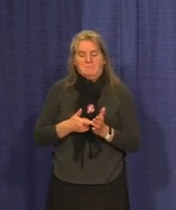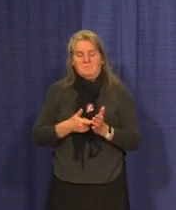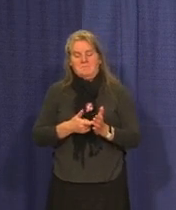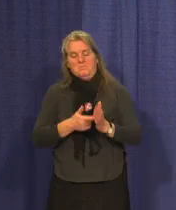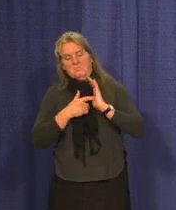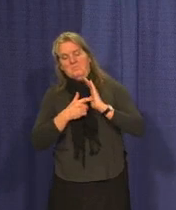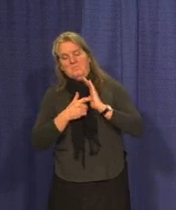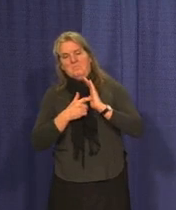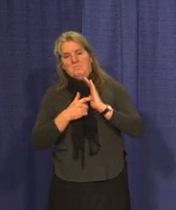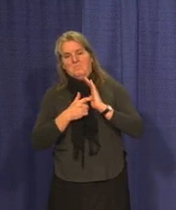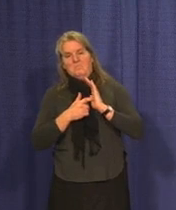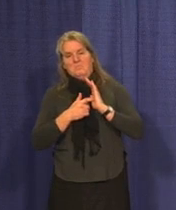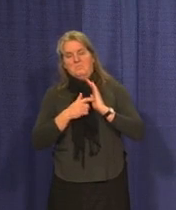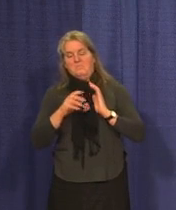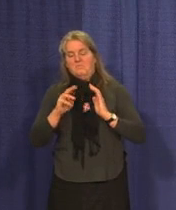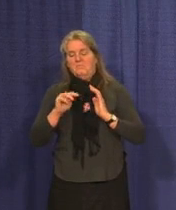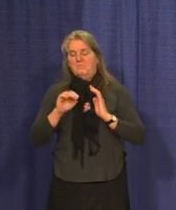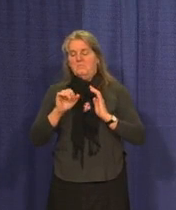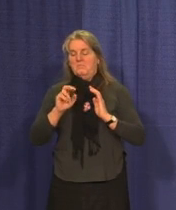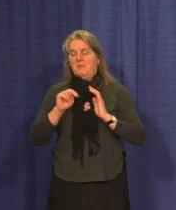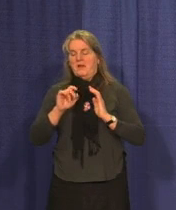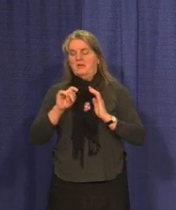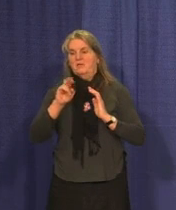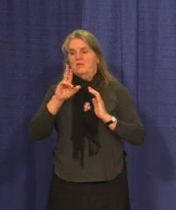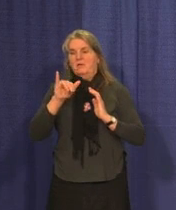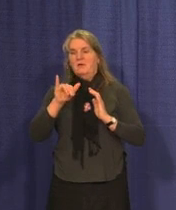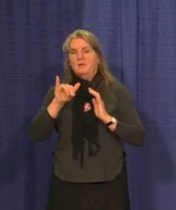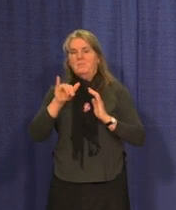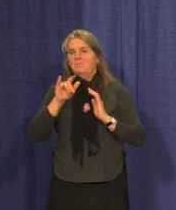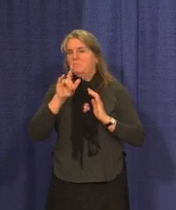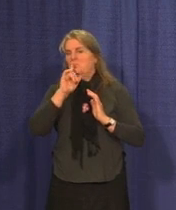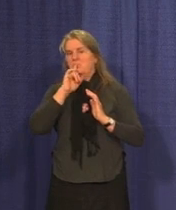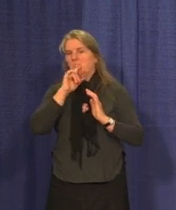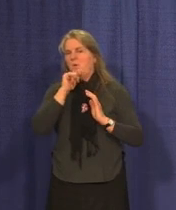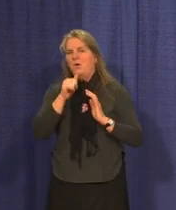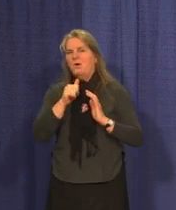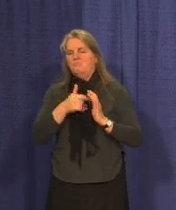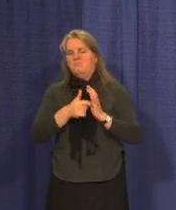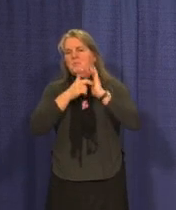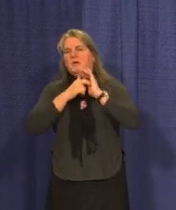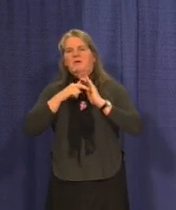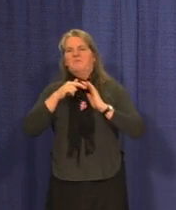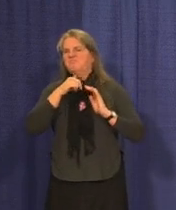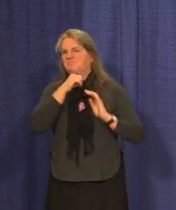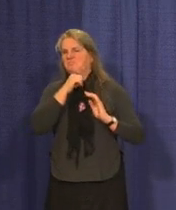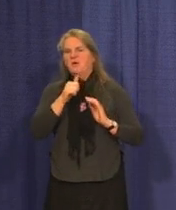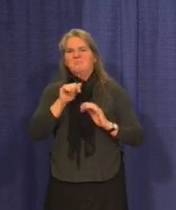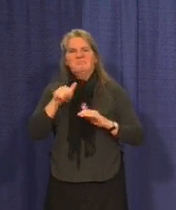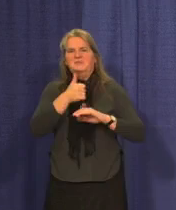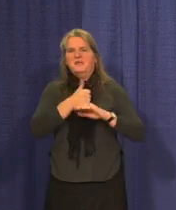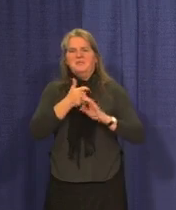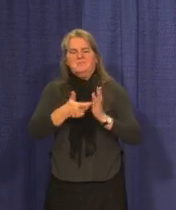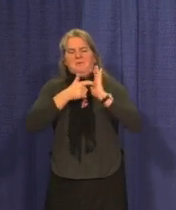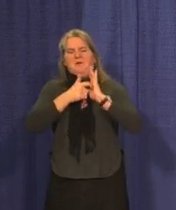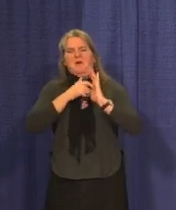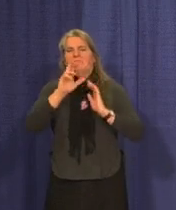So... An obligatory vaccine would not be part of that equation.